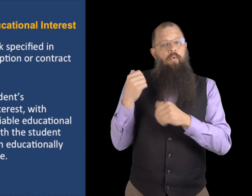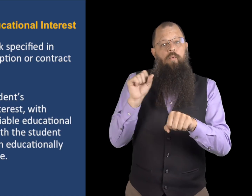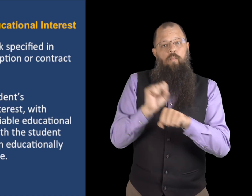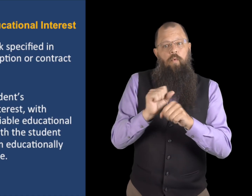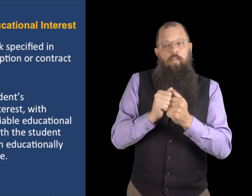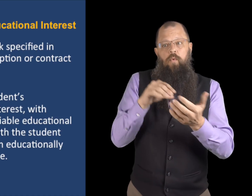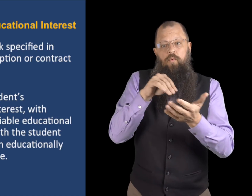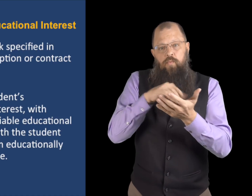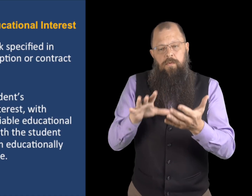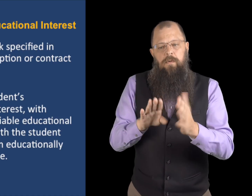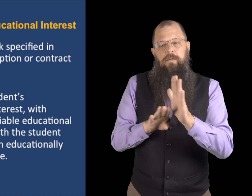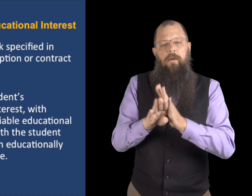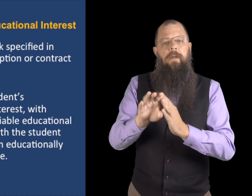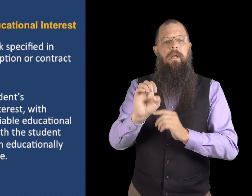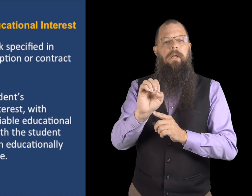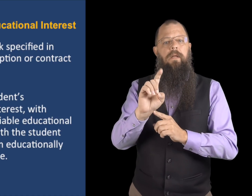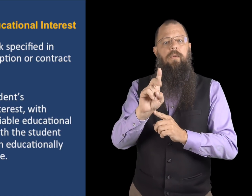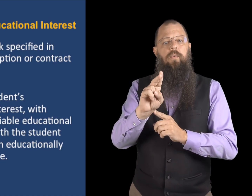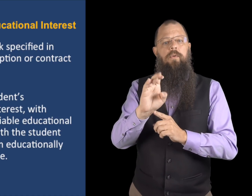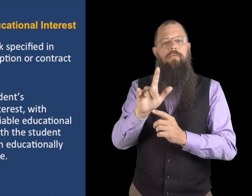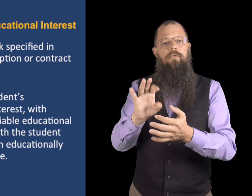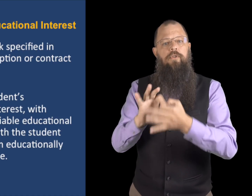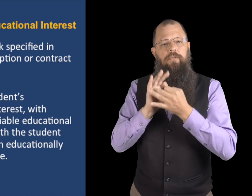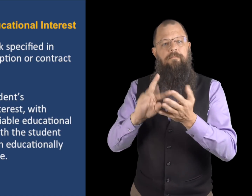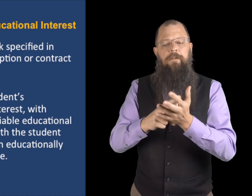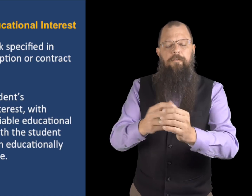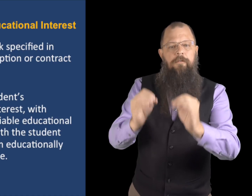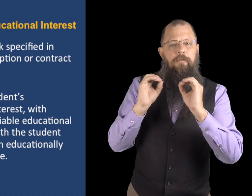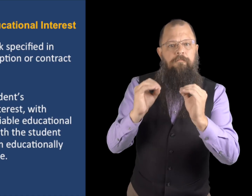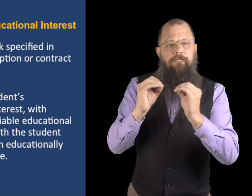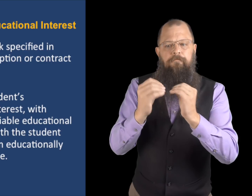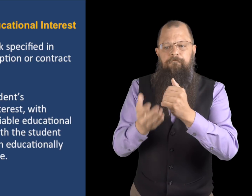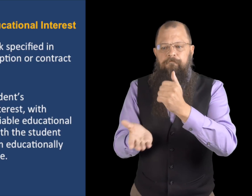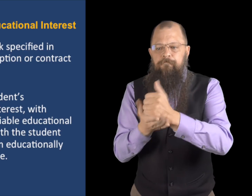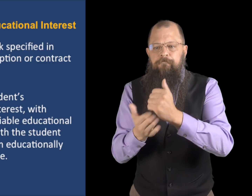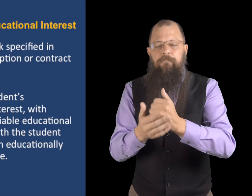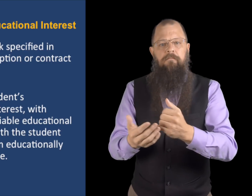contract agreement. An individual who acts in the student's educational